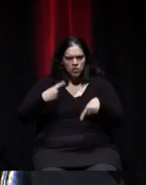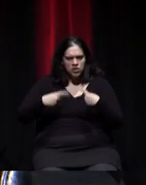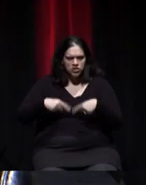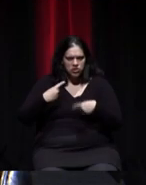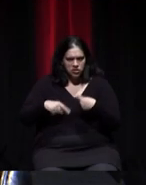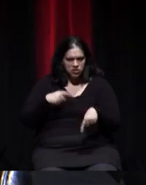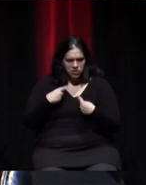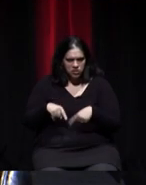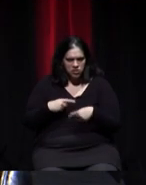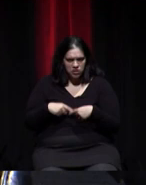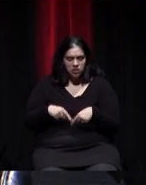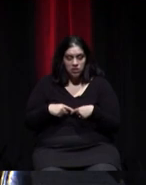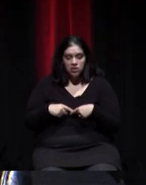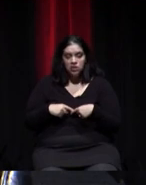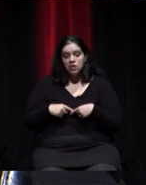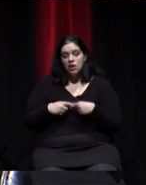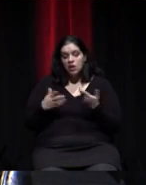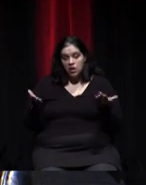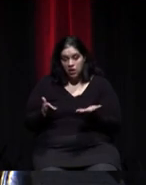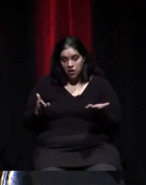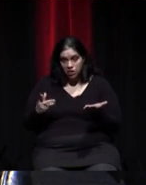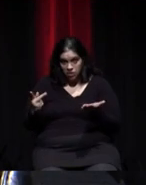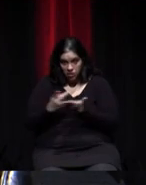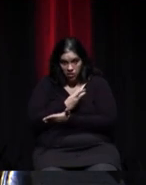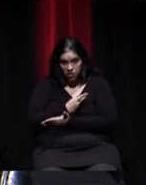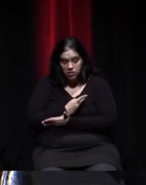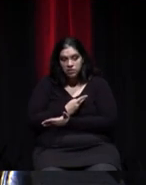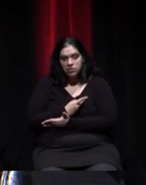We are facing an event of unprecedented proportions.